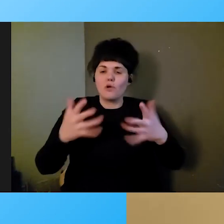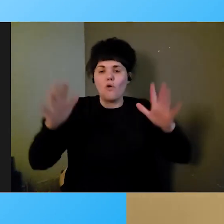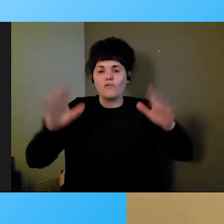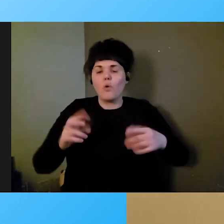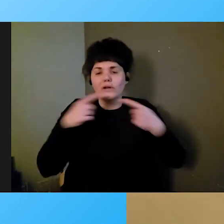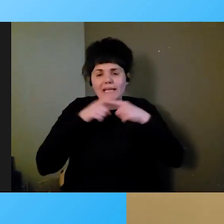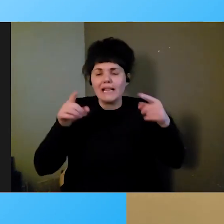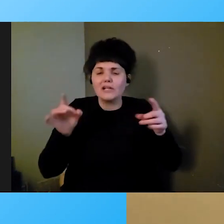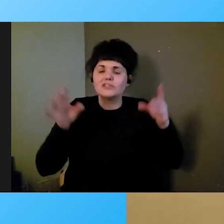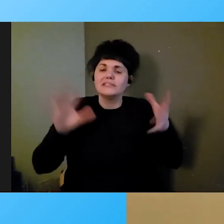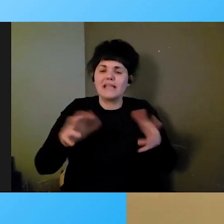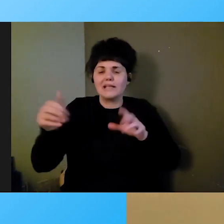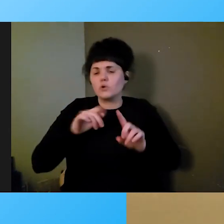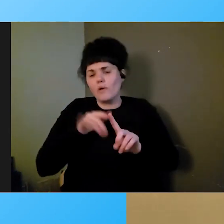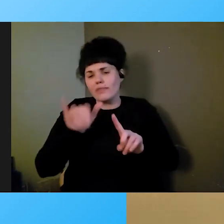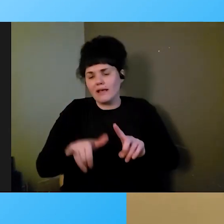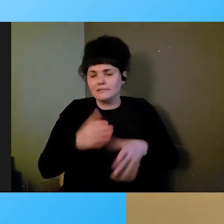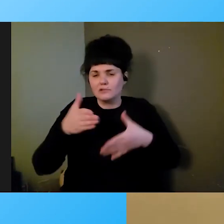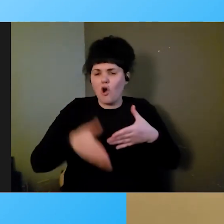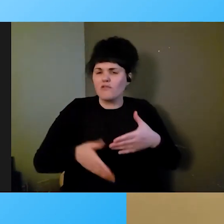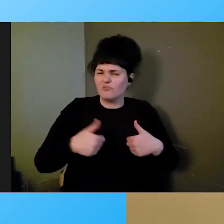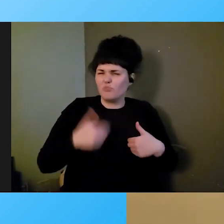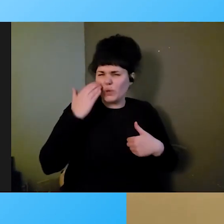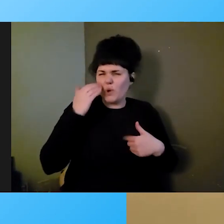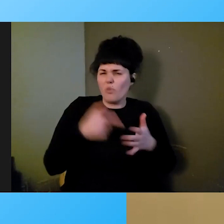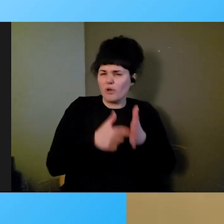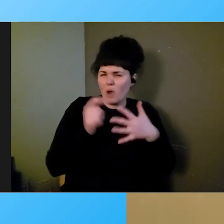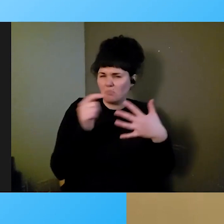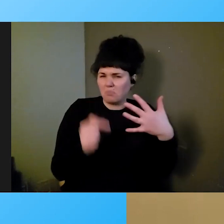disaster. And at the same time